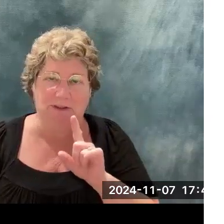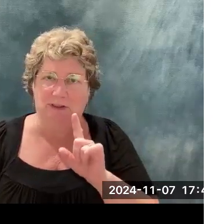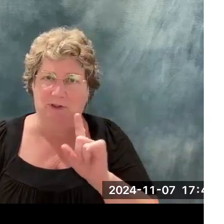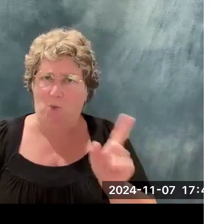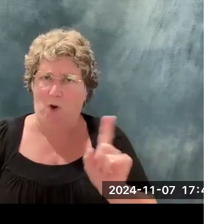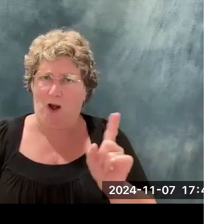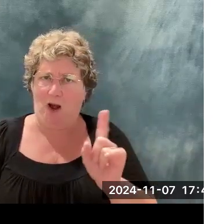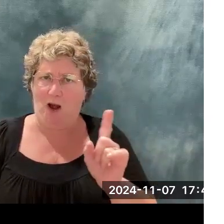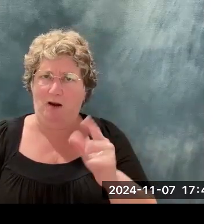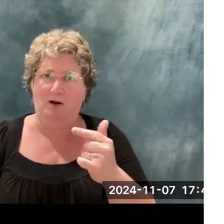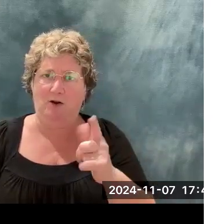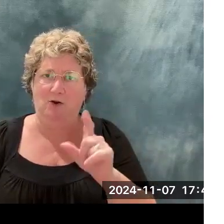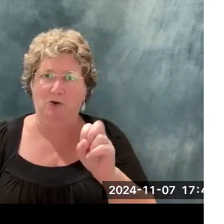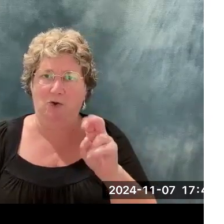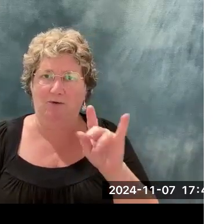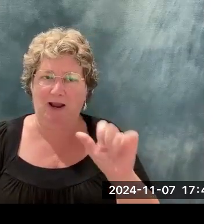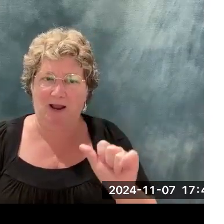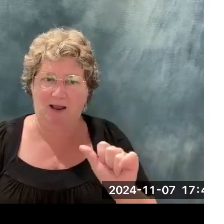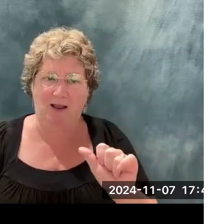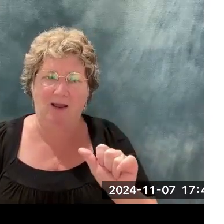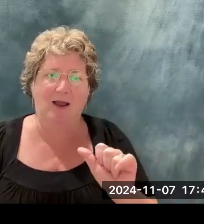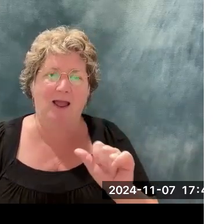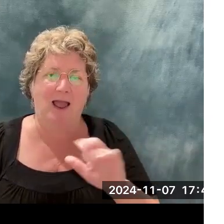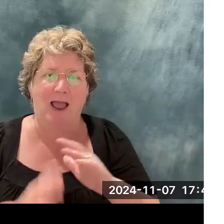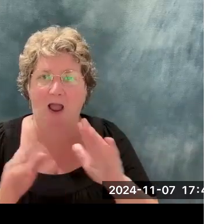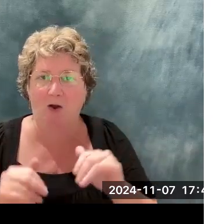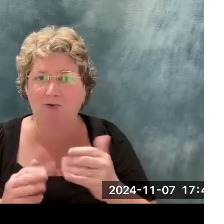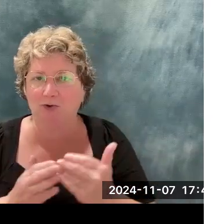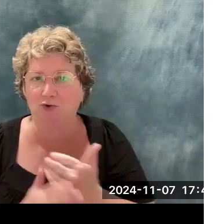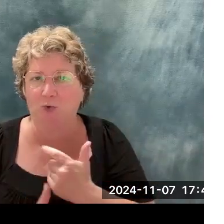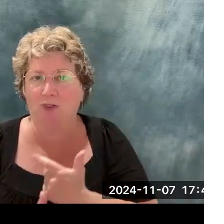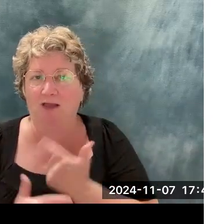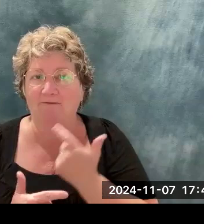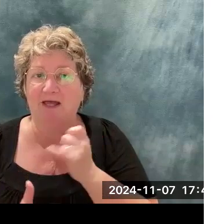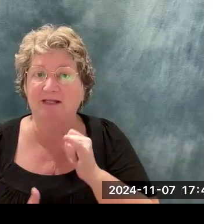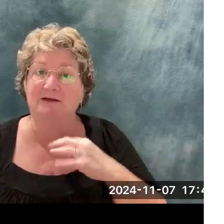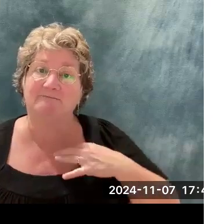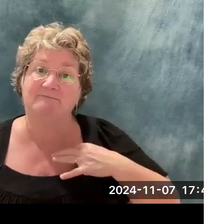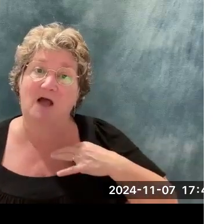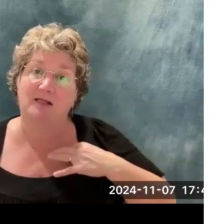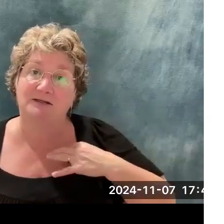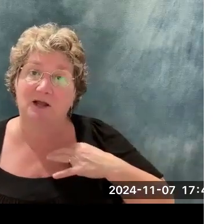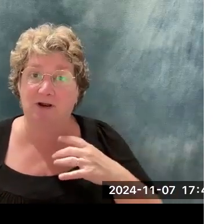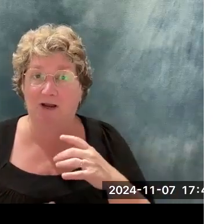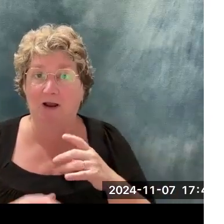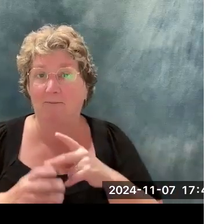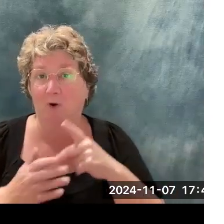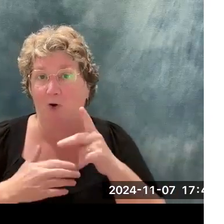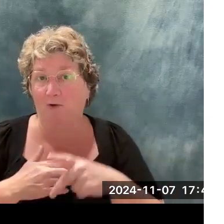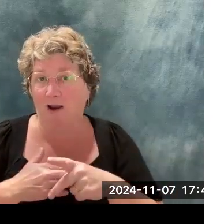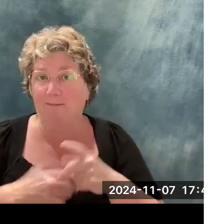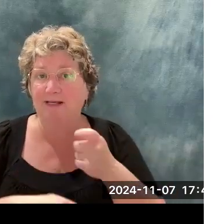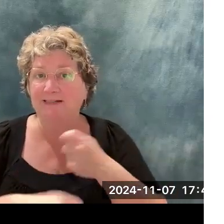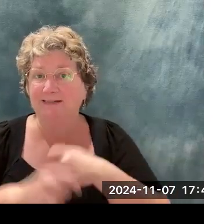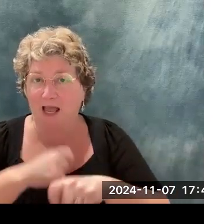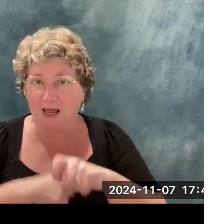It is a voluntary program. It is a short-term respite alternative to traditional psychiatric stays, where there are